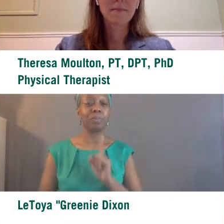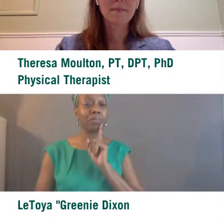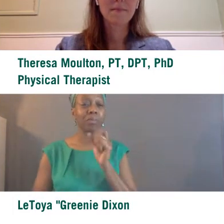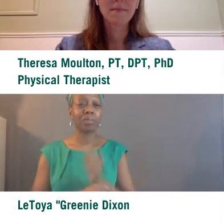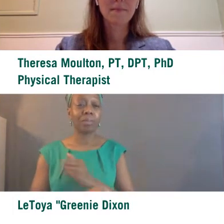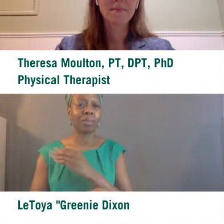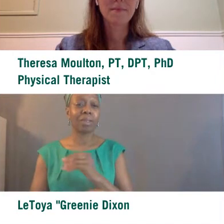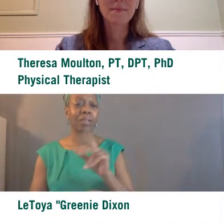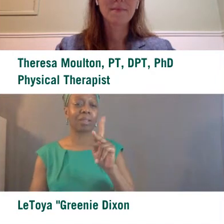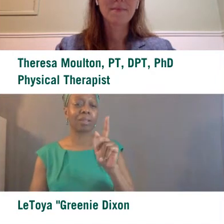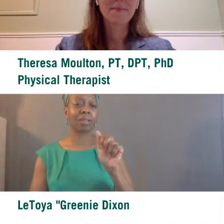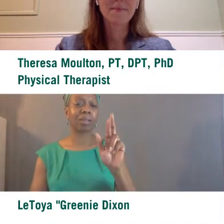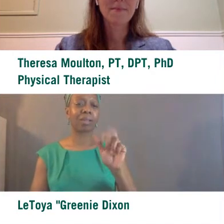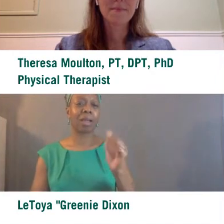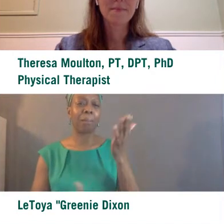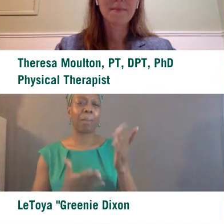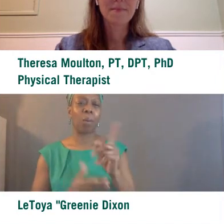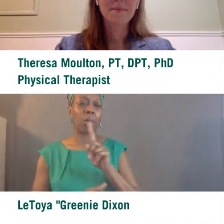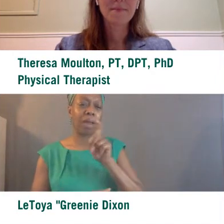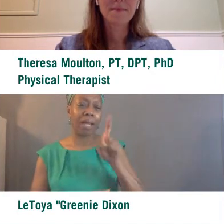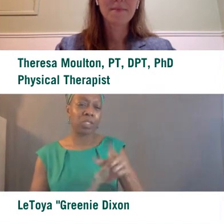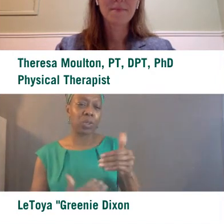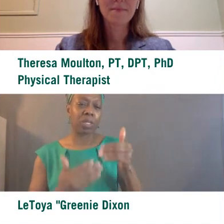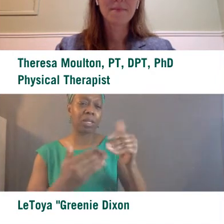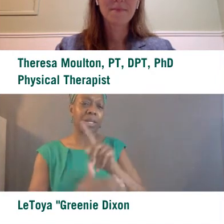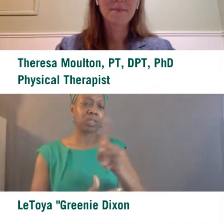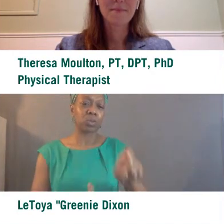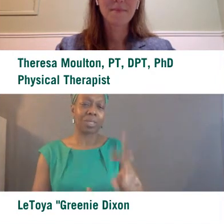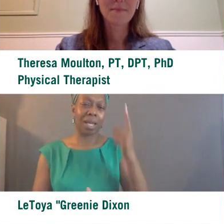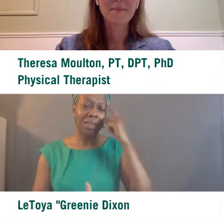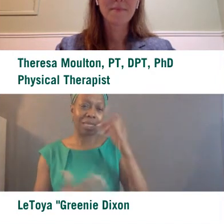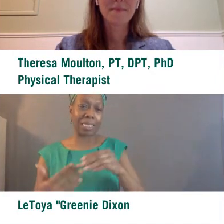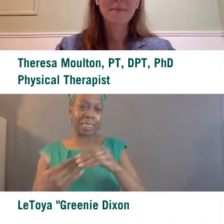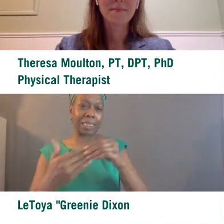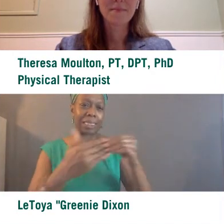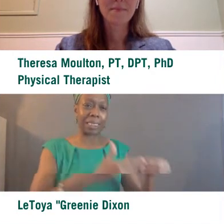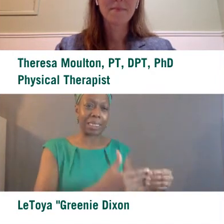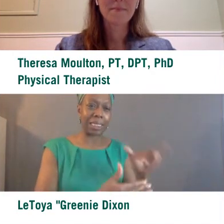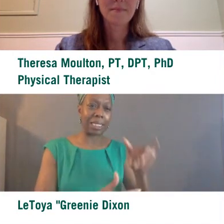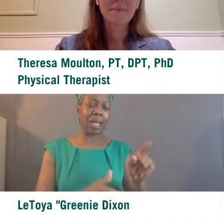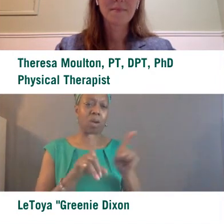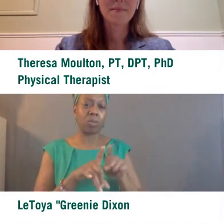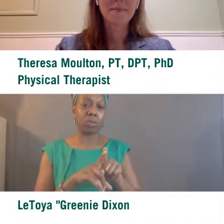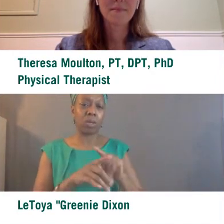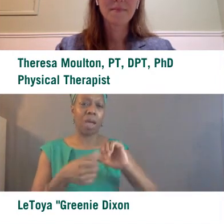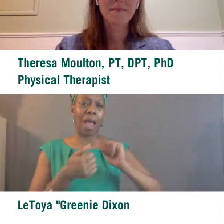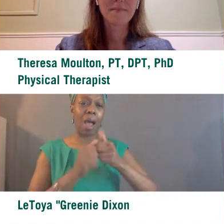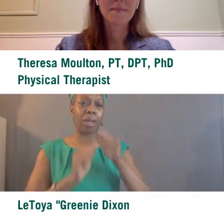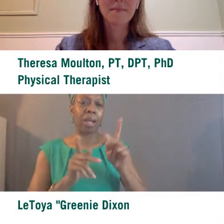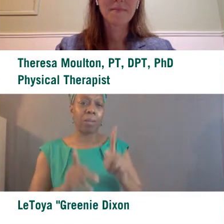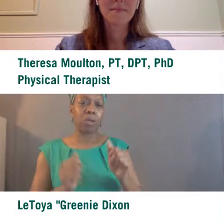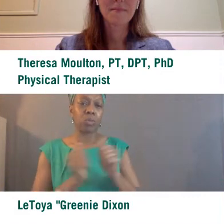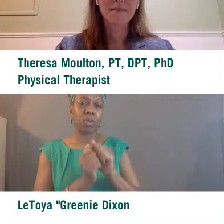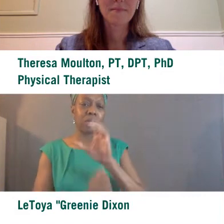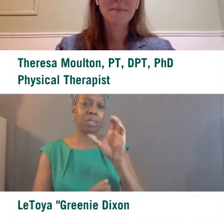for this next question, because it sort of is leading on from that as well. Is, you know, how does someone with cerebral palsy exercise at home during the pandemic?